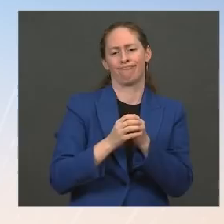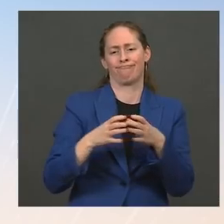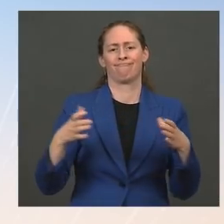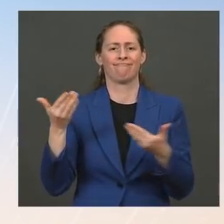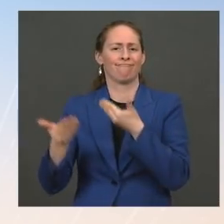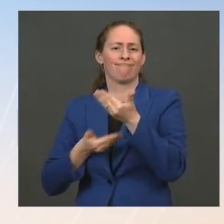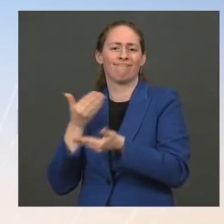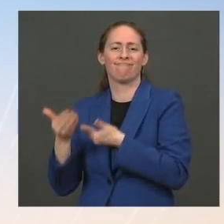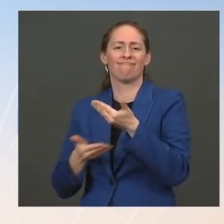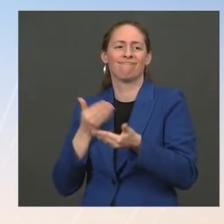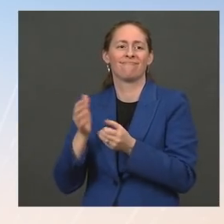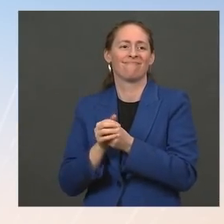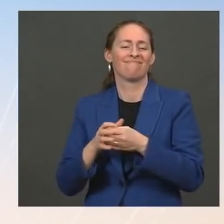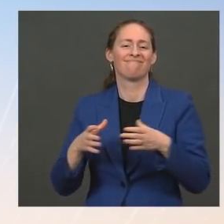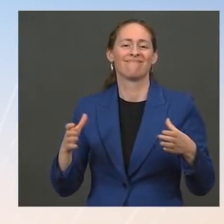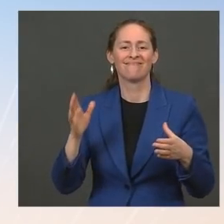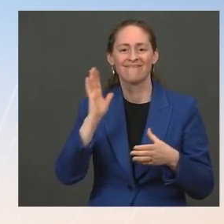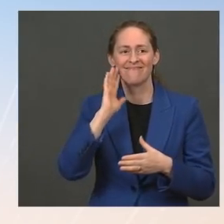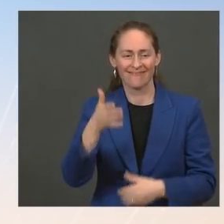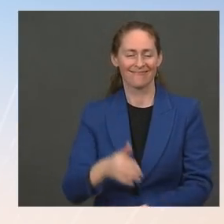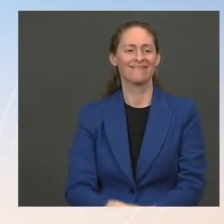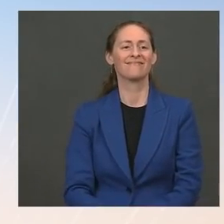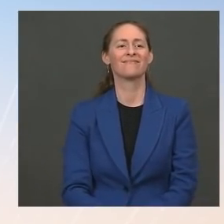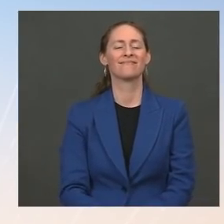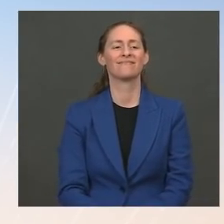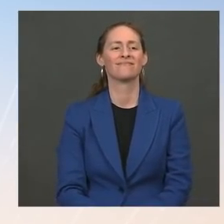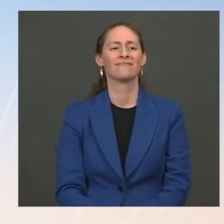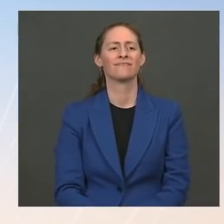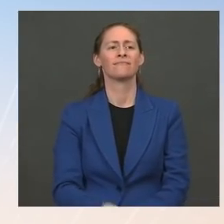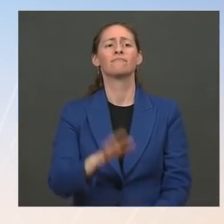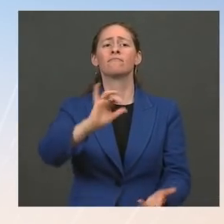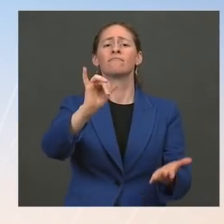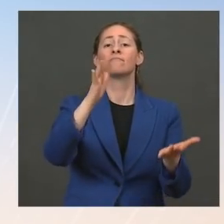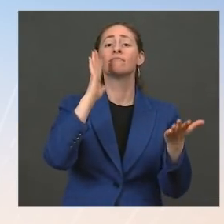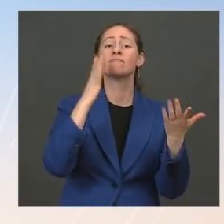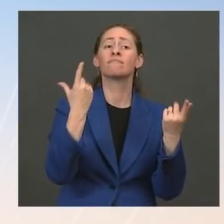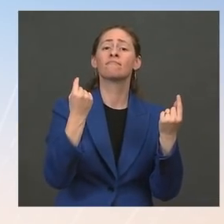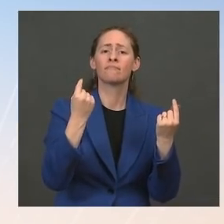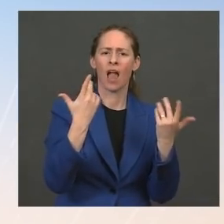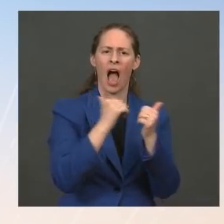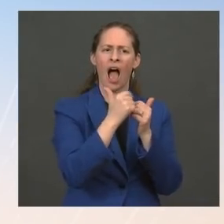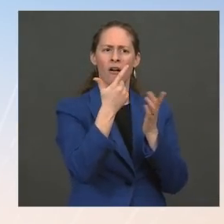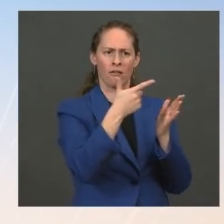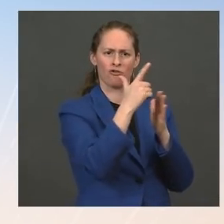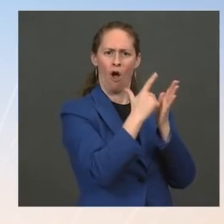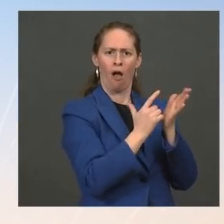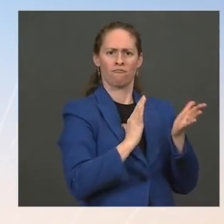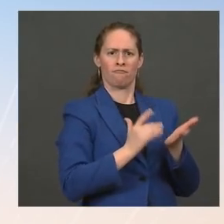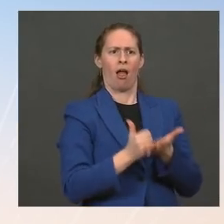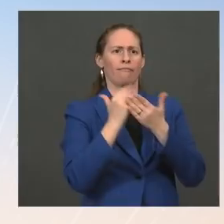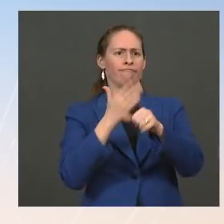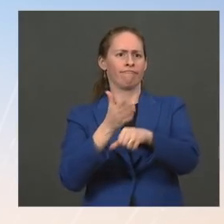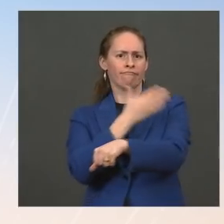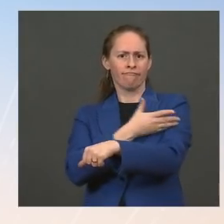will deliver for the American people, create good-paying union jobs, lower prices by improving the infrastructure for our supply chains.